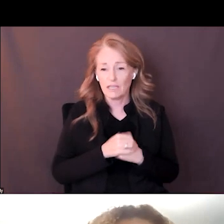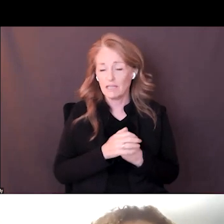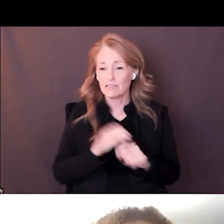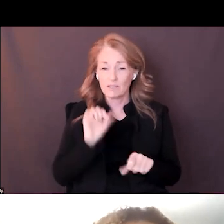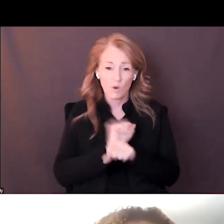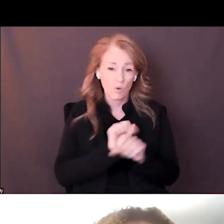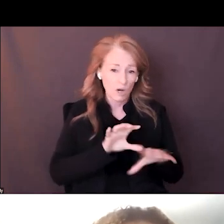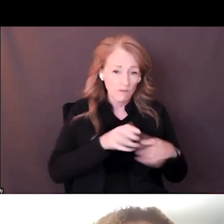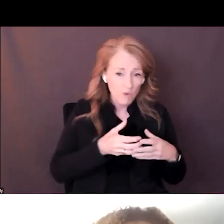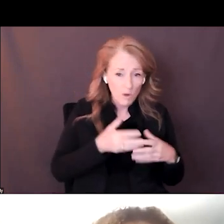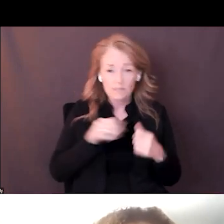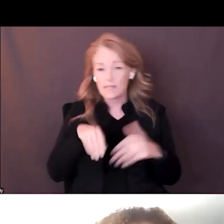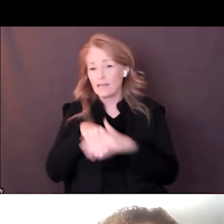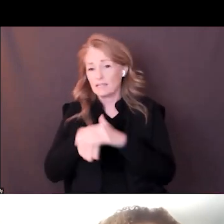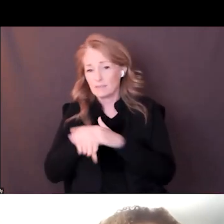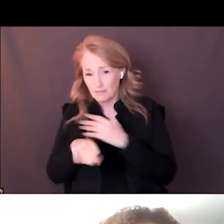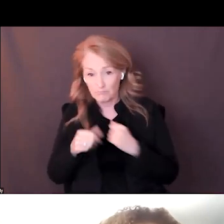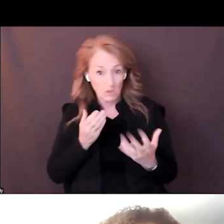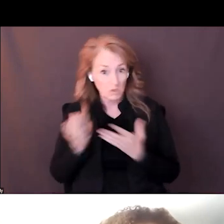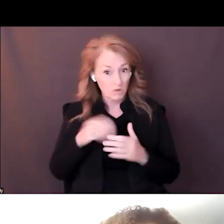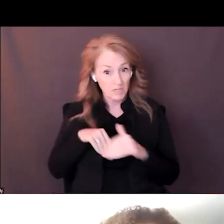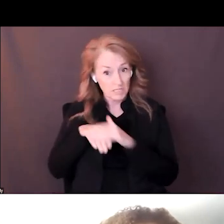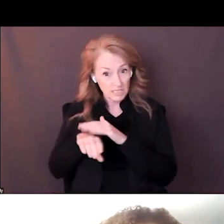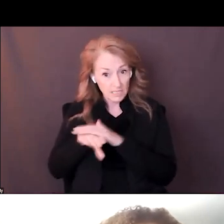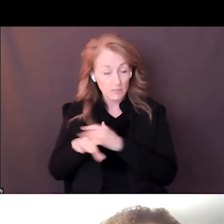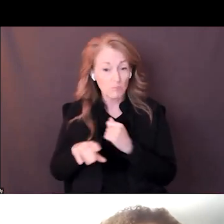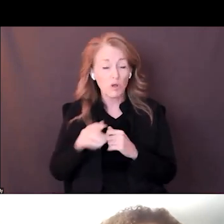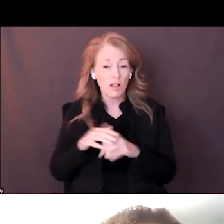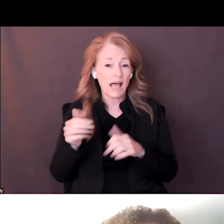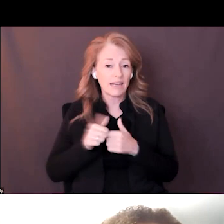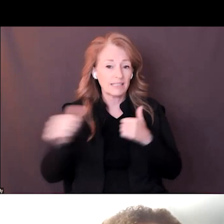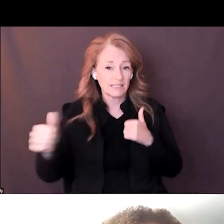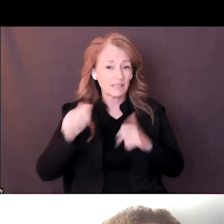HAVING IT ACCESSIBLE SO PEOPLE CAN UTILIZE IT.